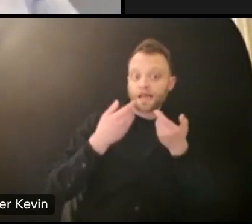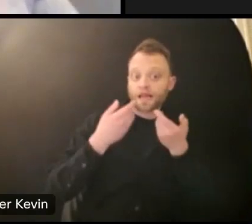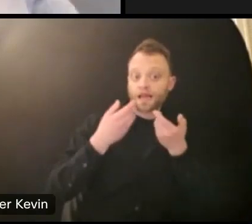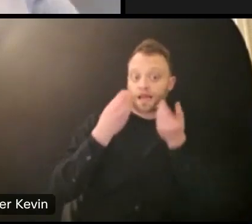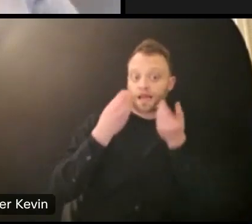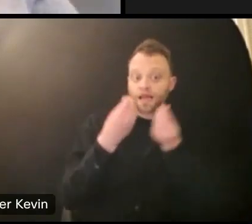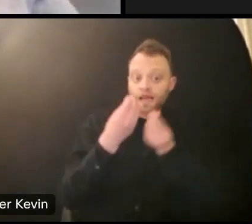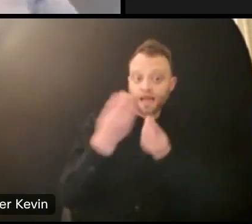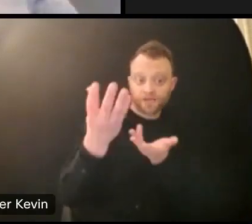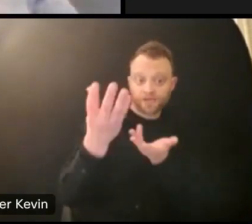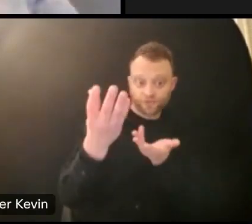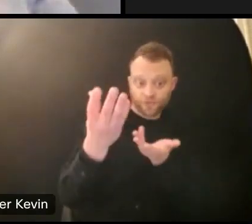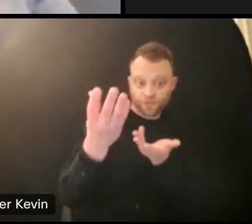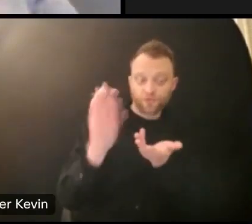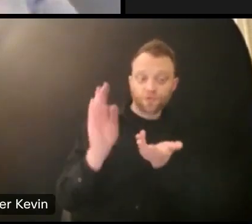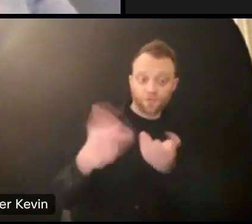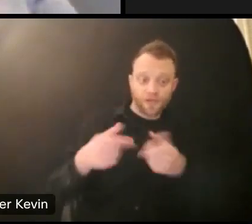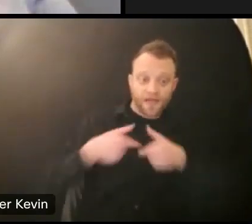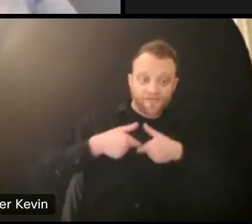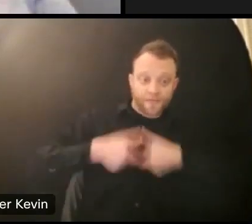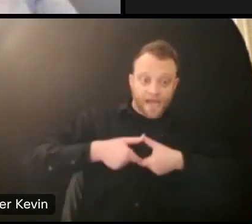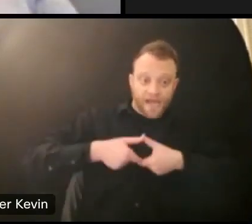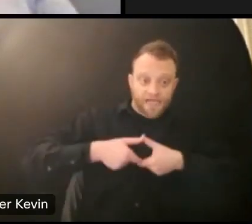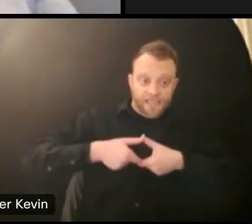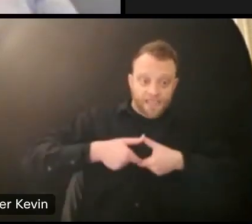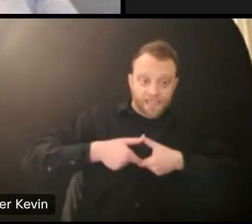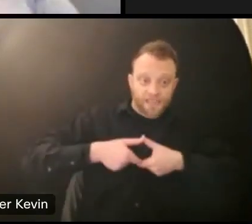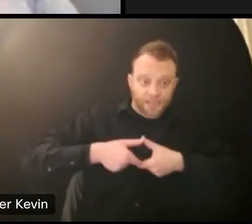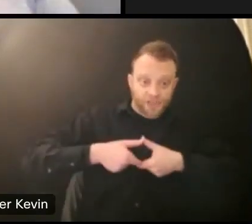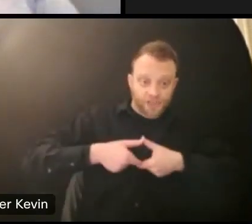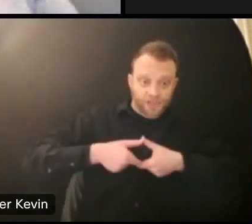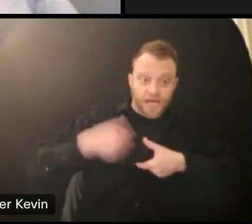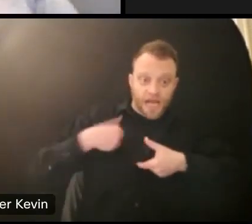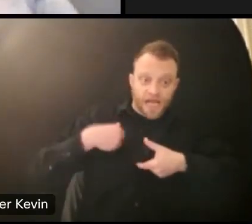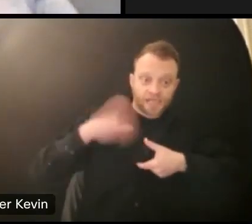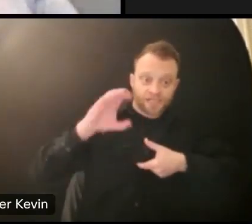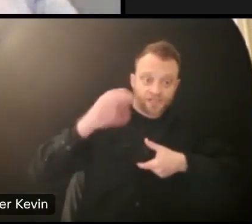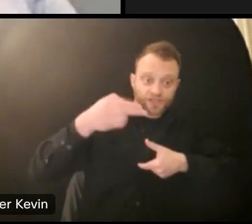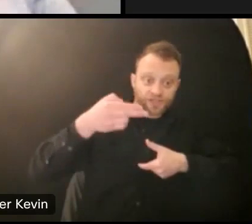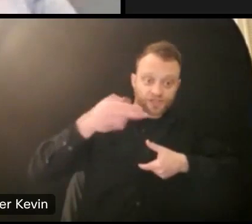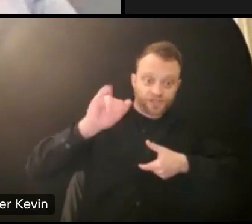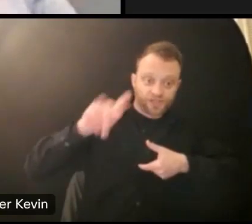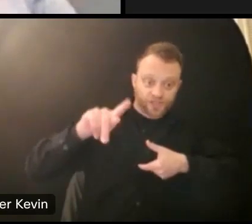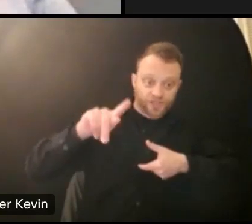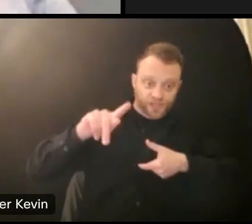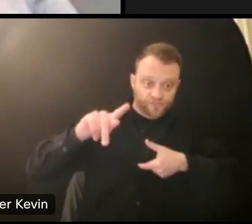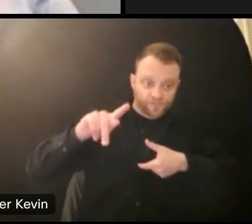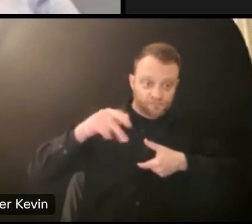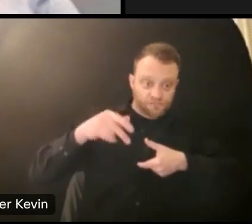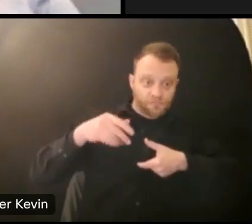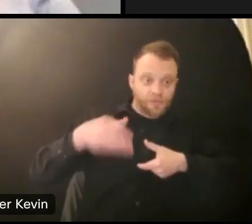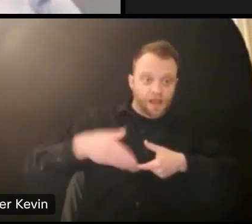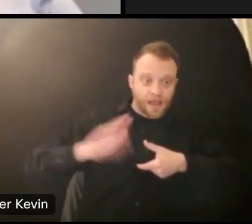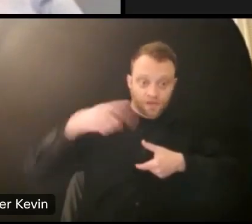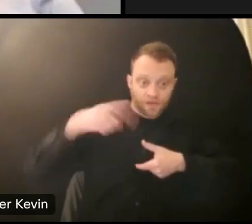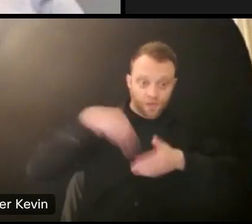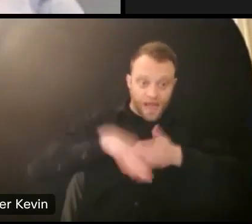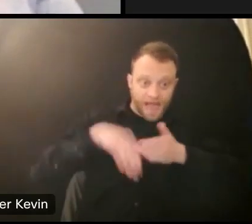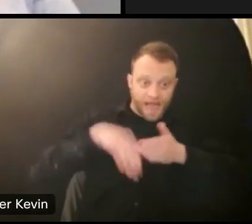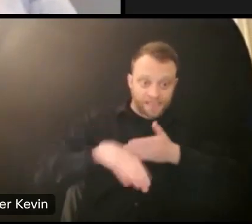That badge actually does have a chip in it so that you can use um entrances to the Wilson building or